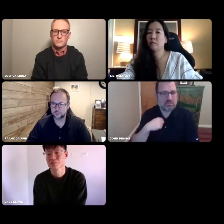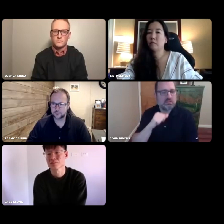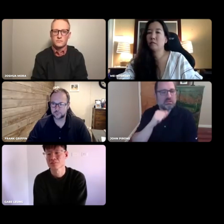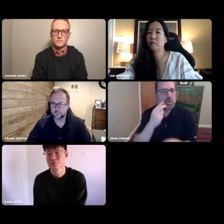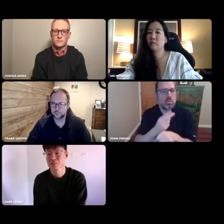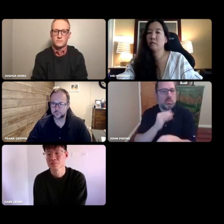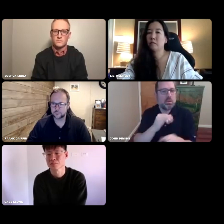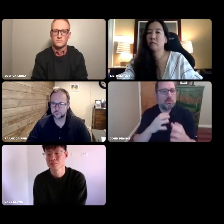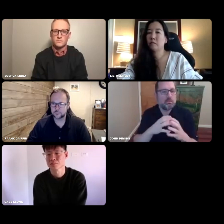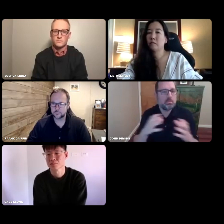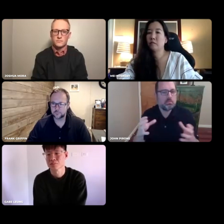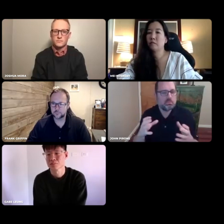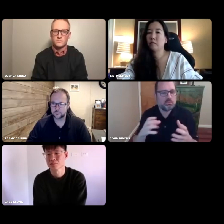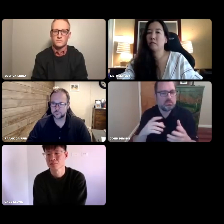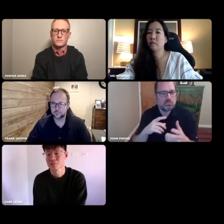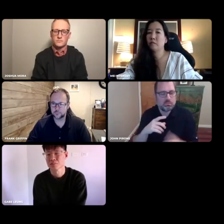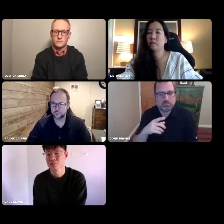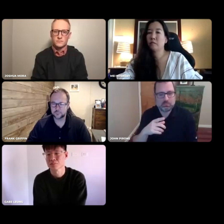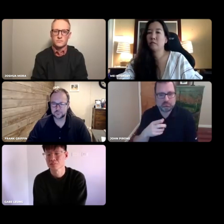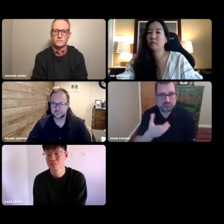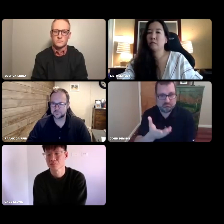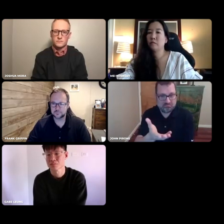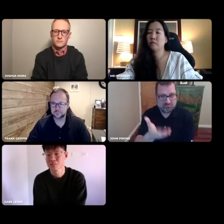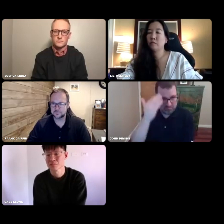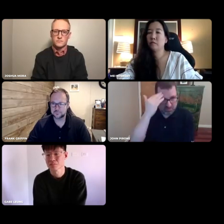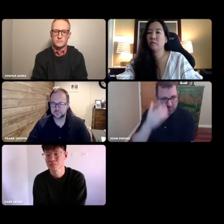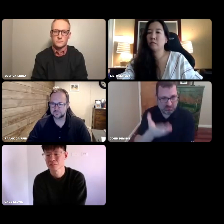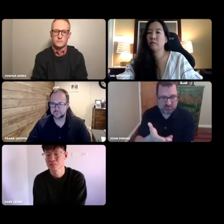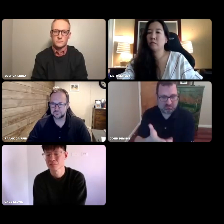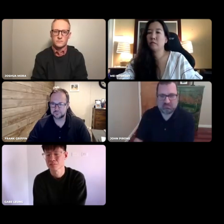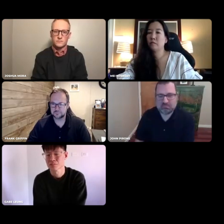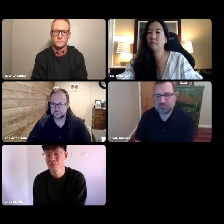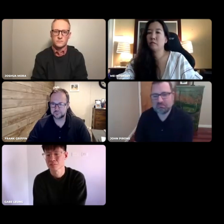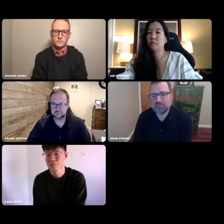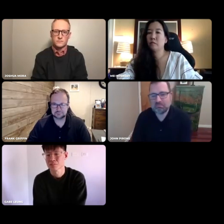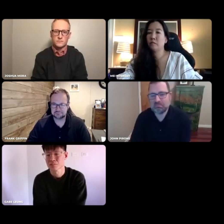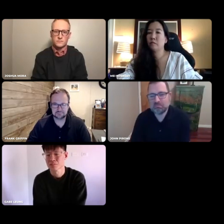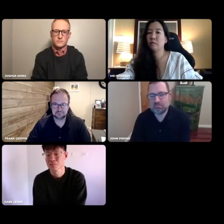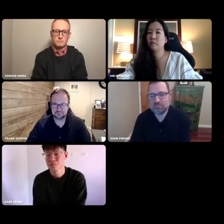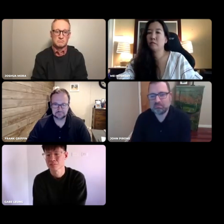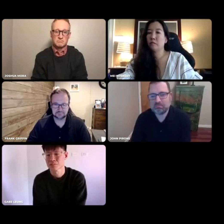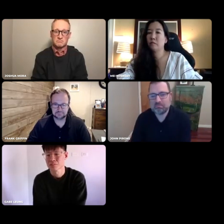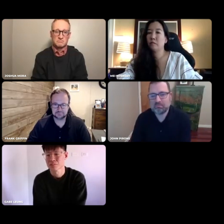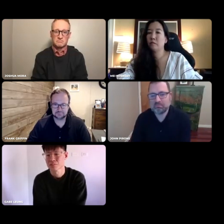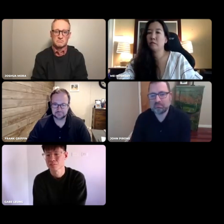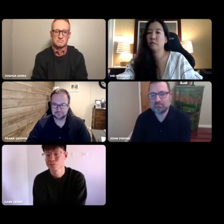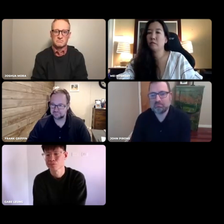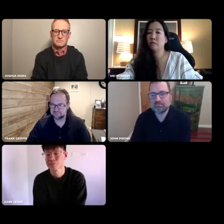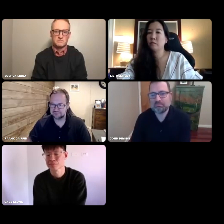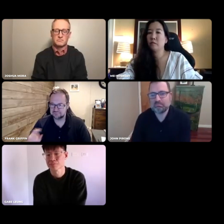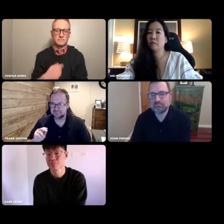Is that what you know? I don't have much experience with that.